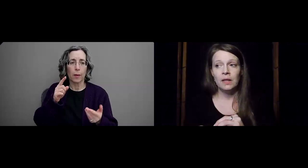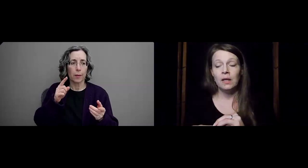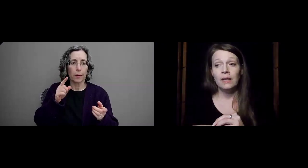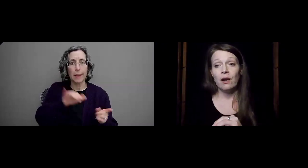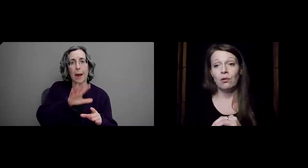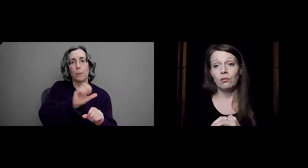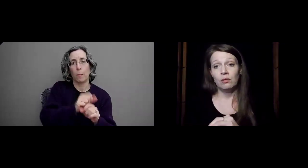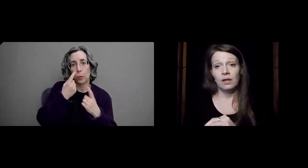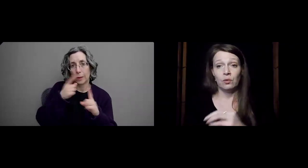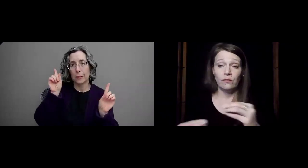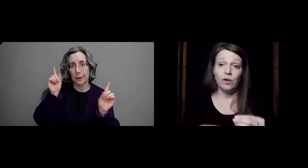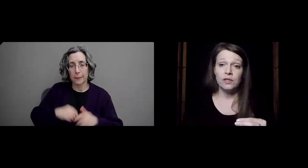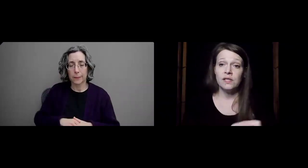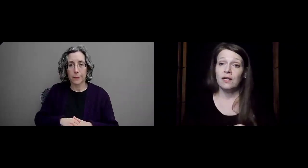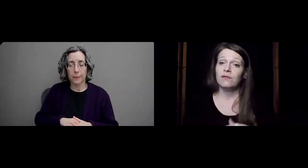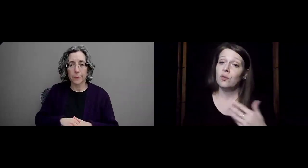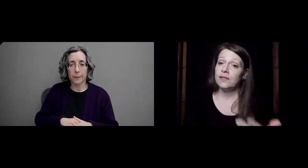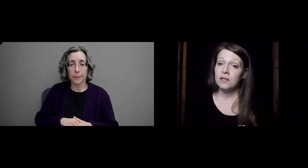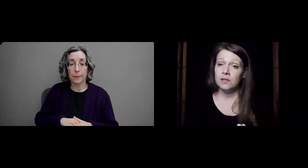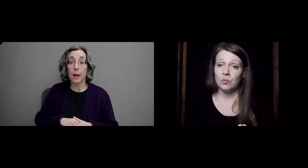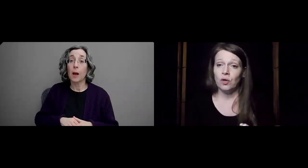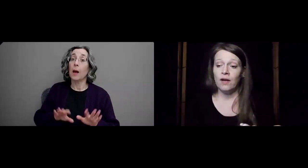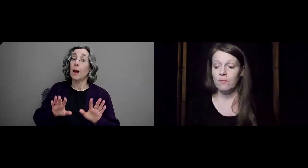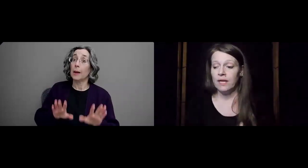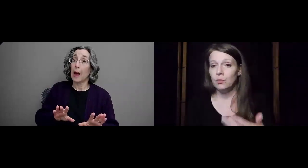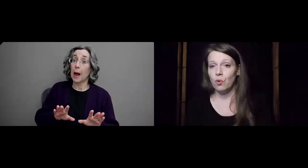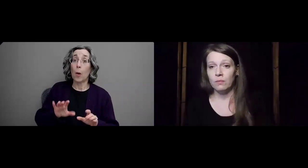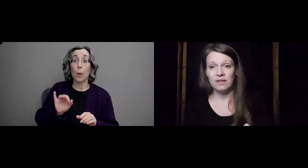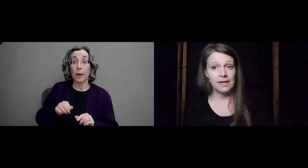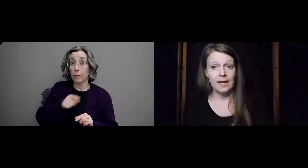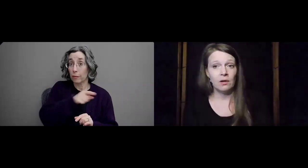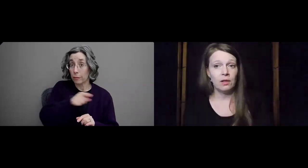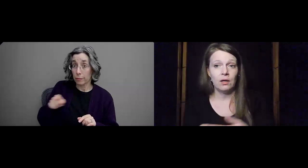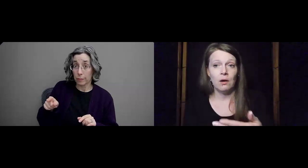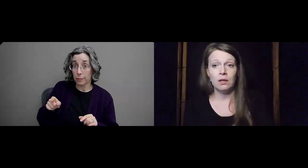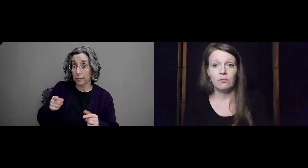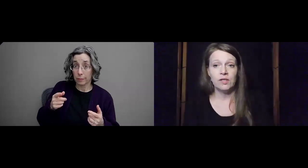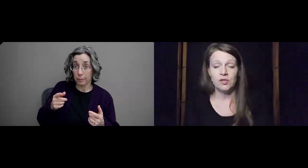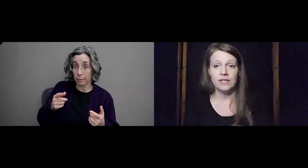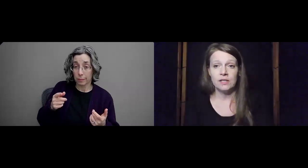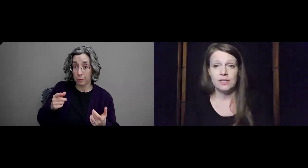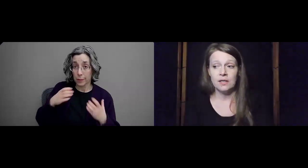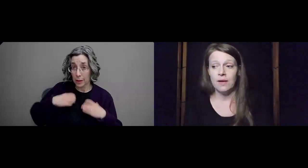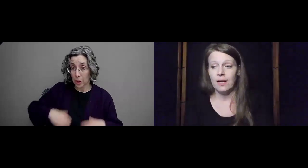easier for the -- that interaction to be more successful. Now, in the reverse, if you, as a consumer, have made an